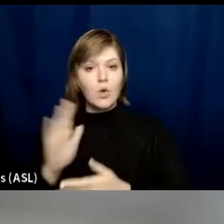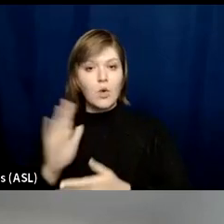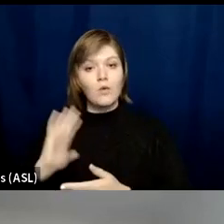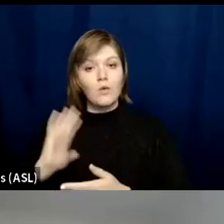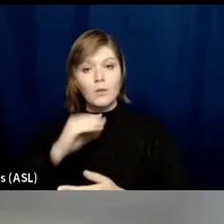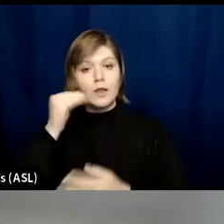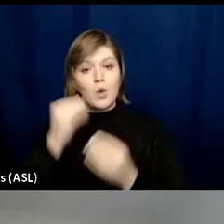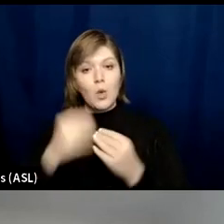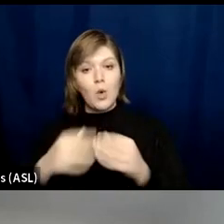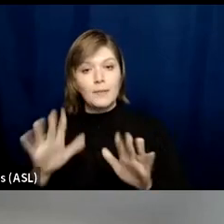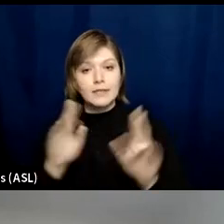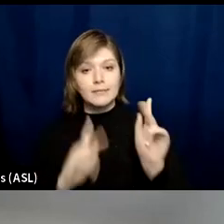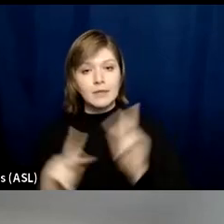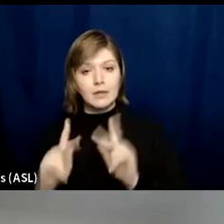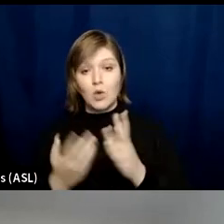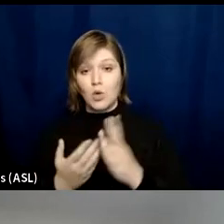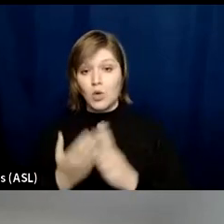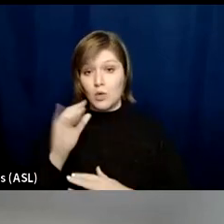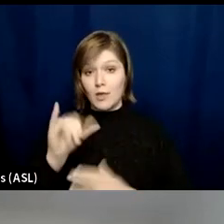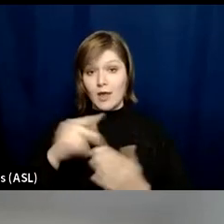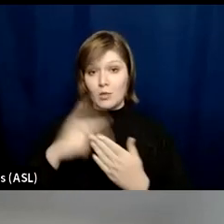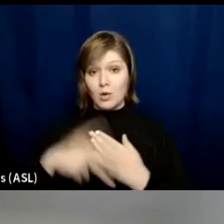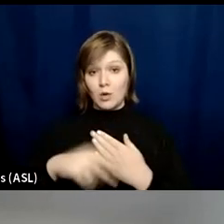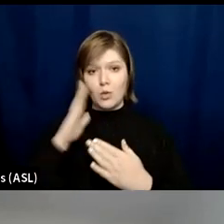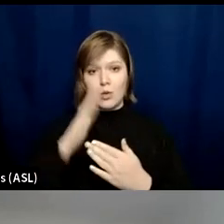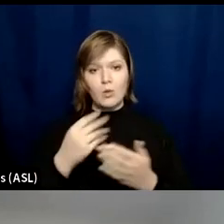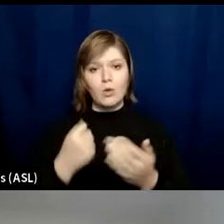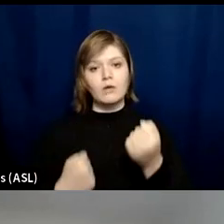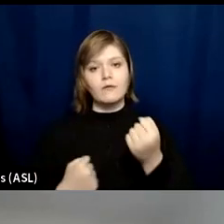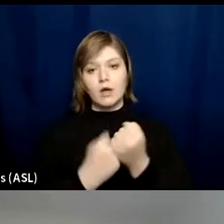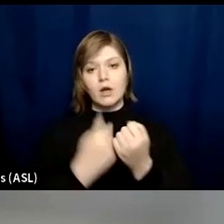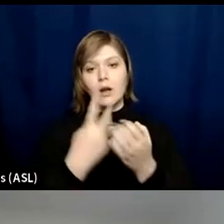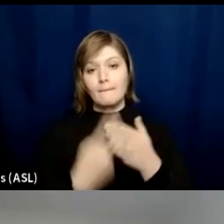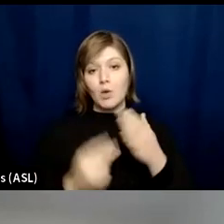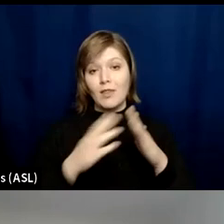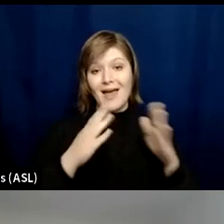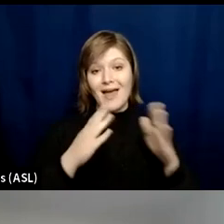How are those supportive services funded. What are some strategies on how they are funded?